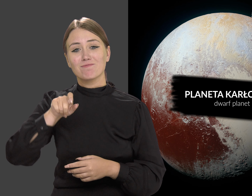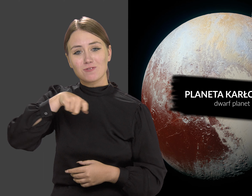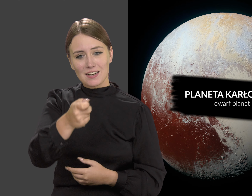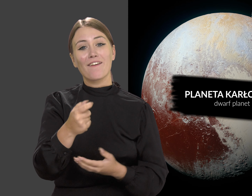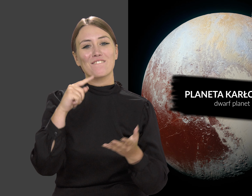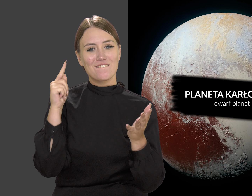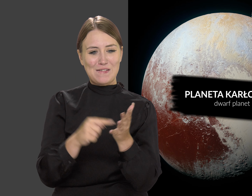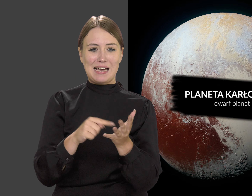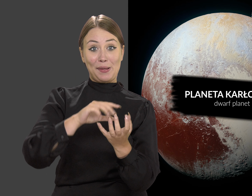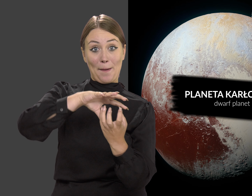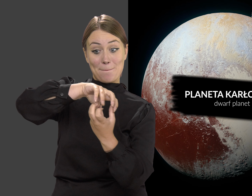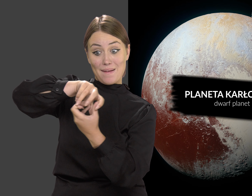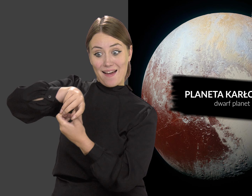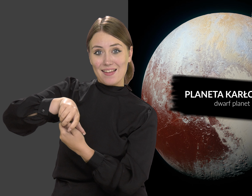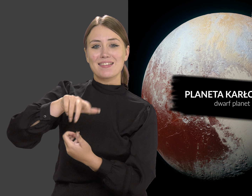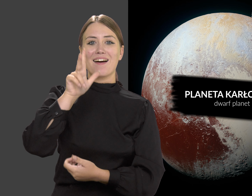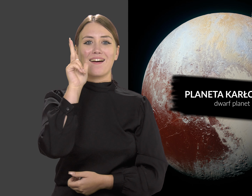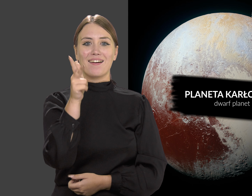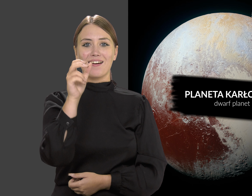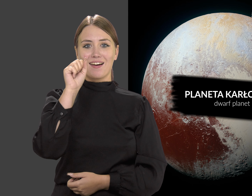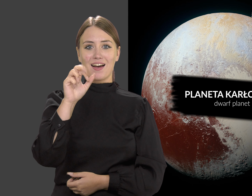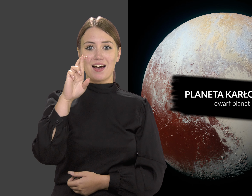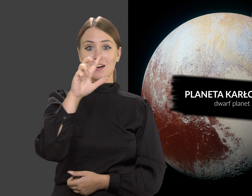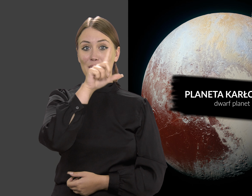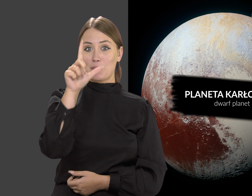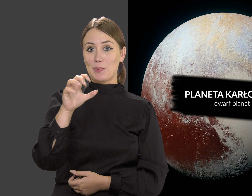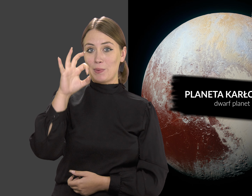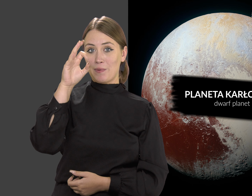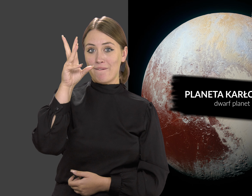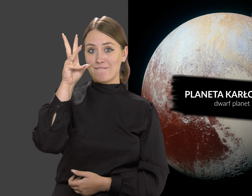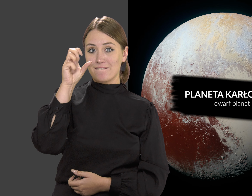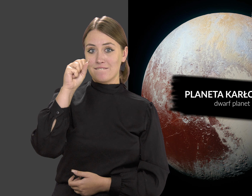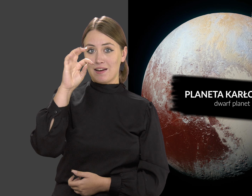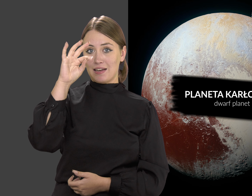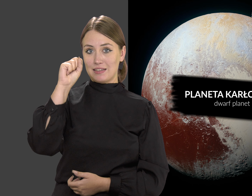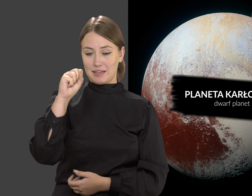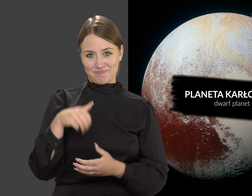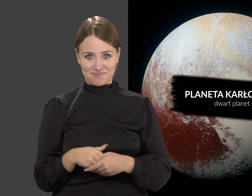and gained the title of a dwarf planet.